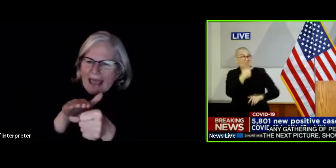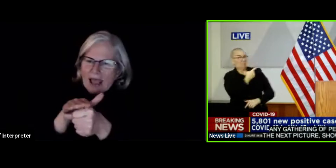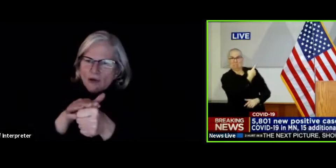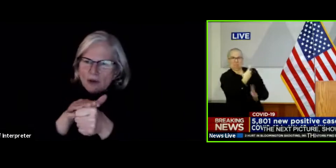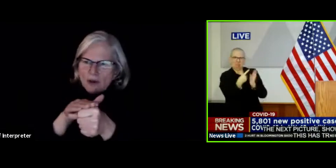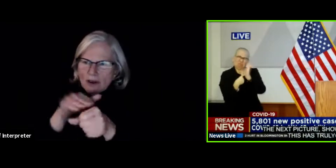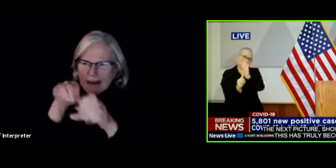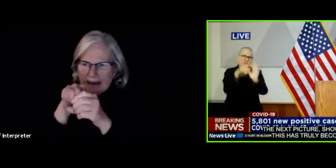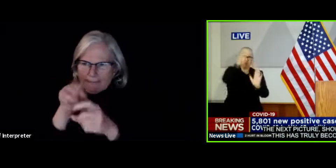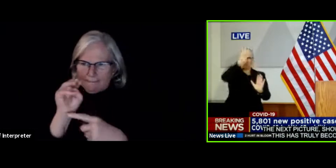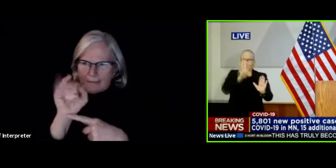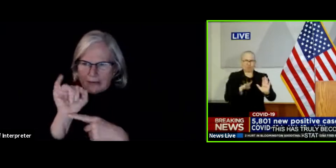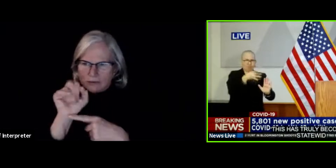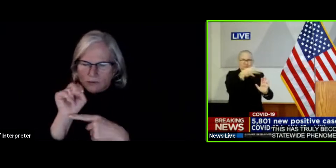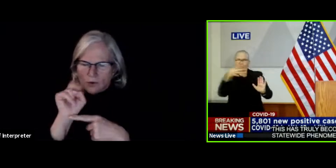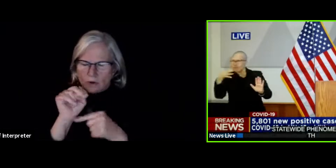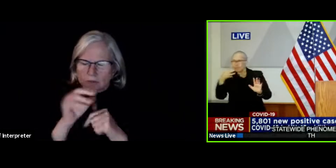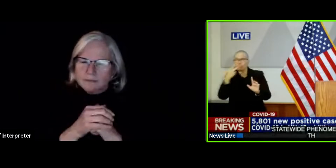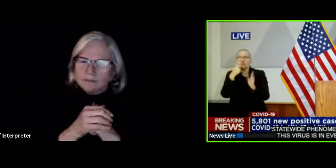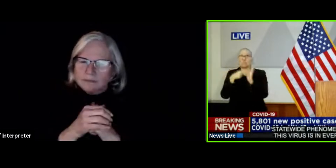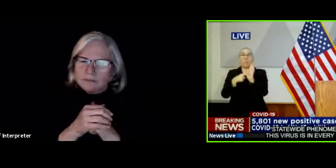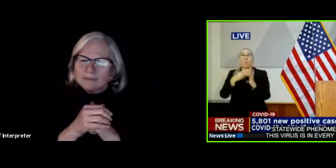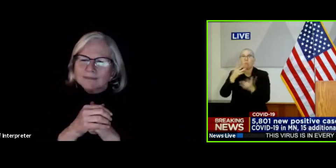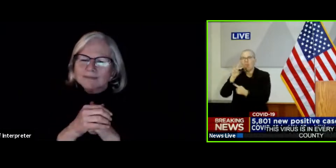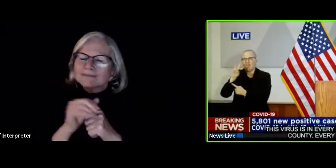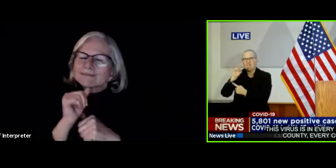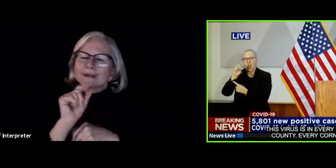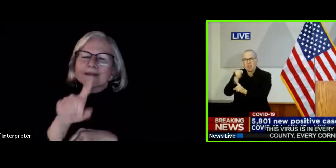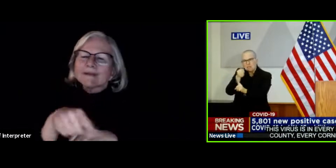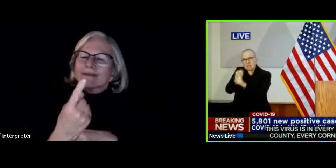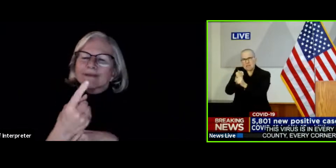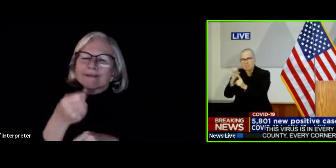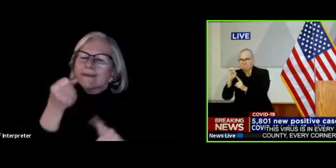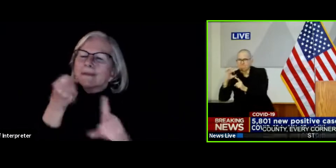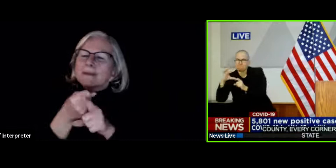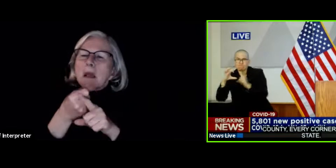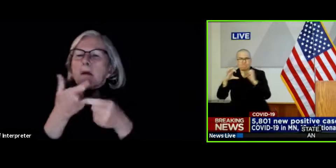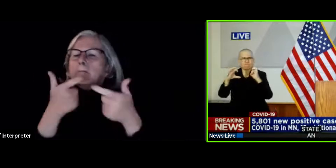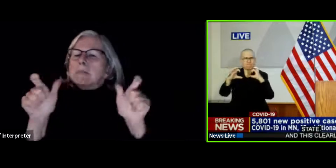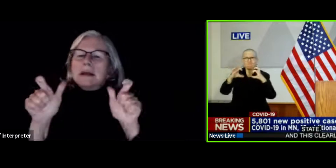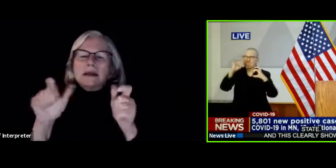AFFECTING AREAS WITH LARGER CITIES. IN FACT, CASE GROWTH RATES IN GREATER MINNESOTA